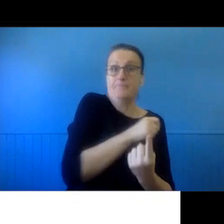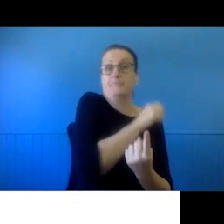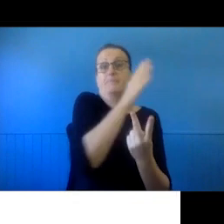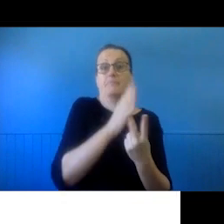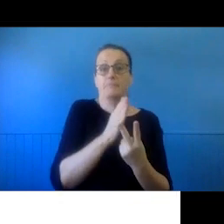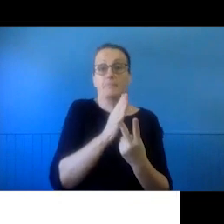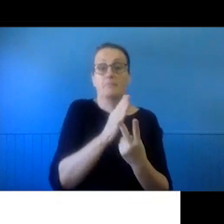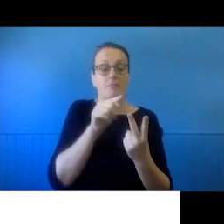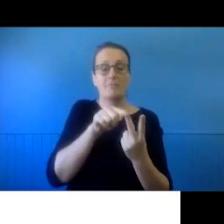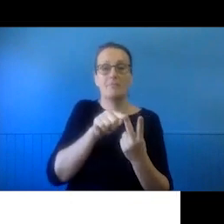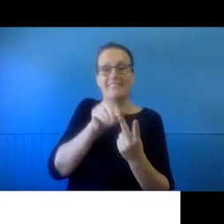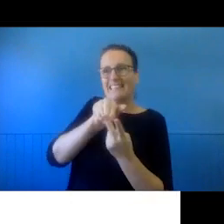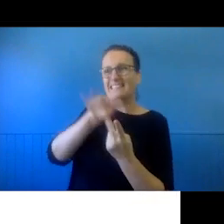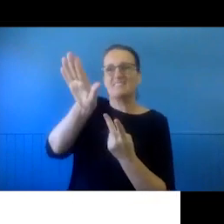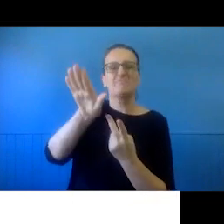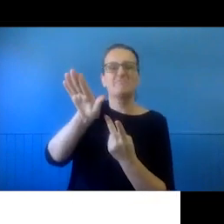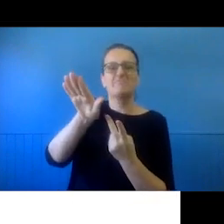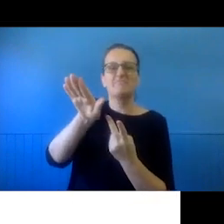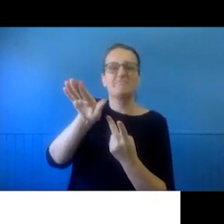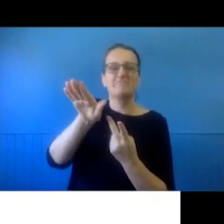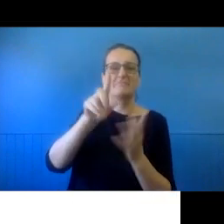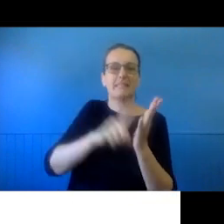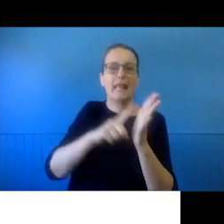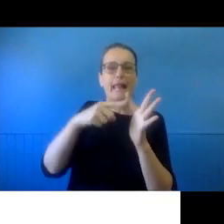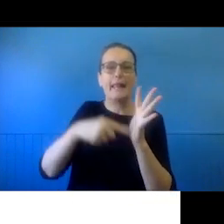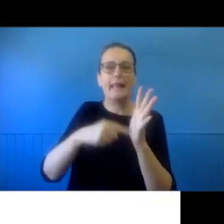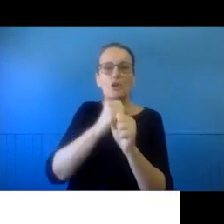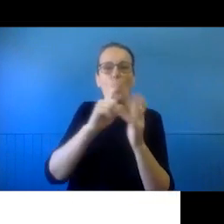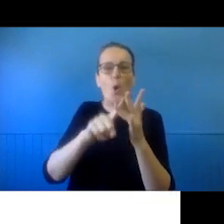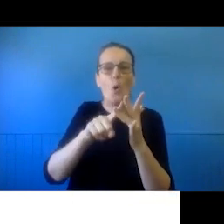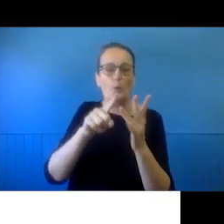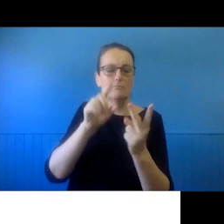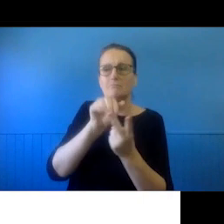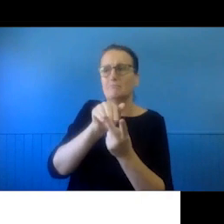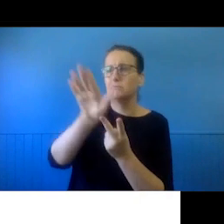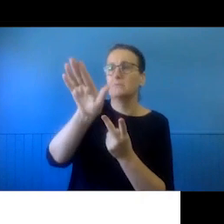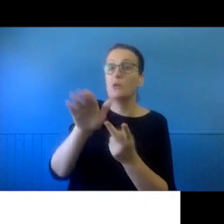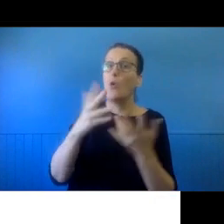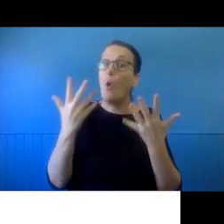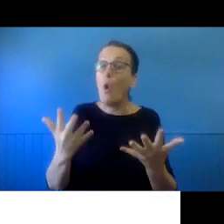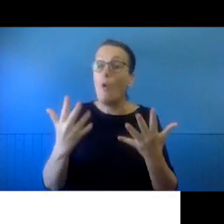we let go. Too often, people like me - people who work in leadership and